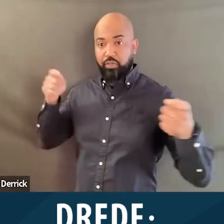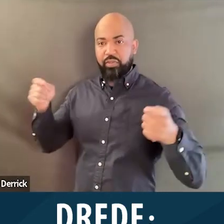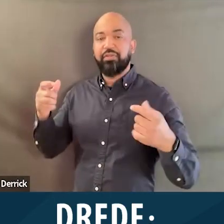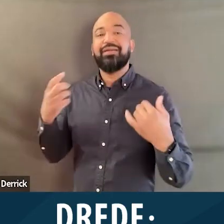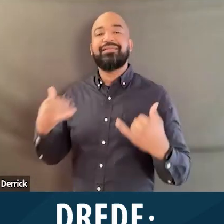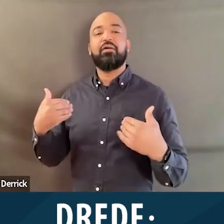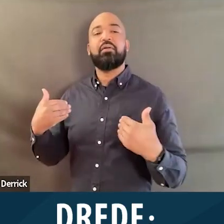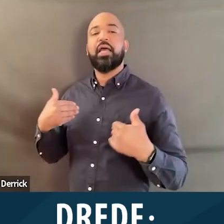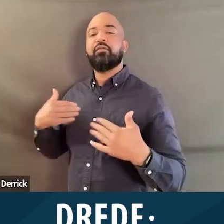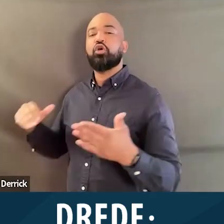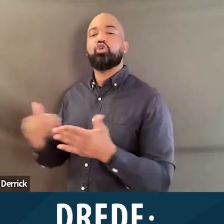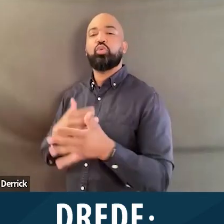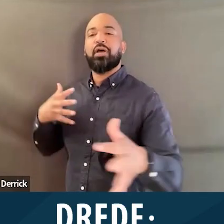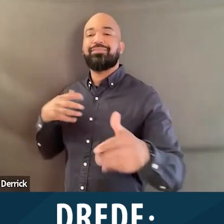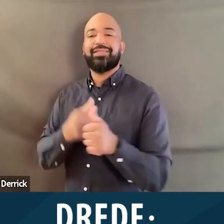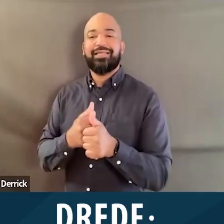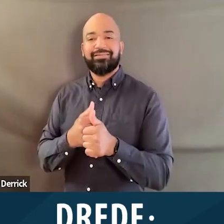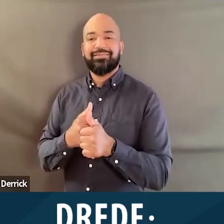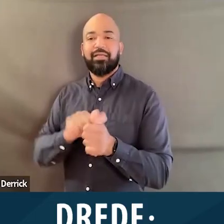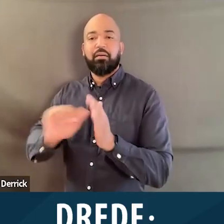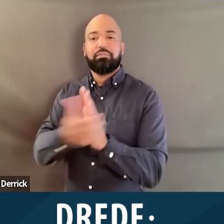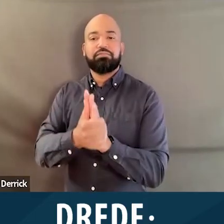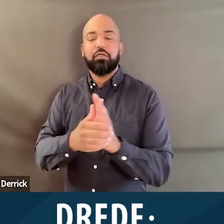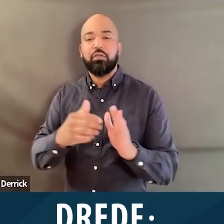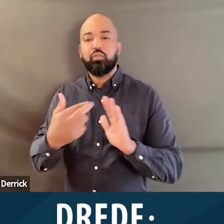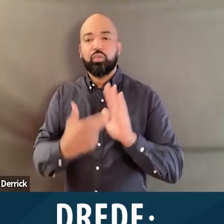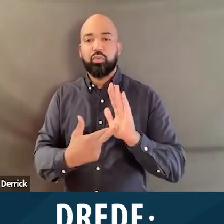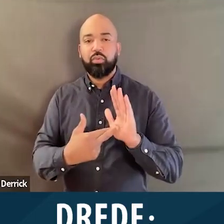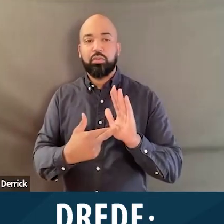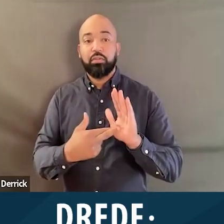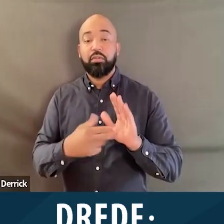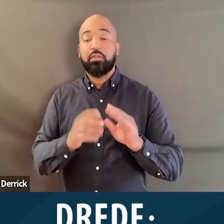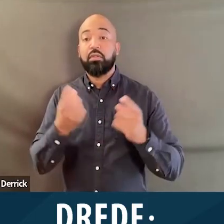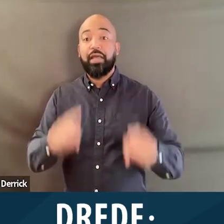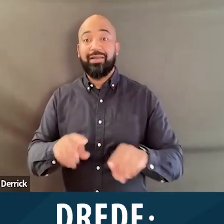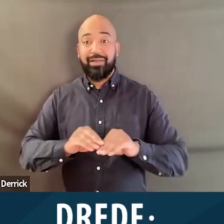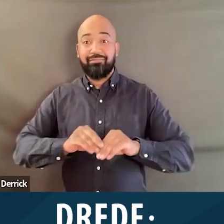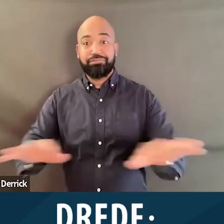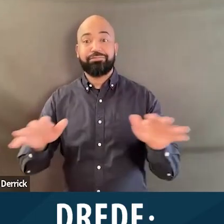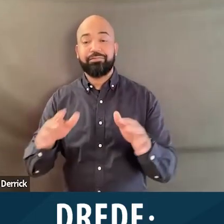HHS went, during the last Administration, and developed an update to that rule.